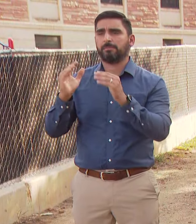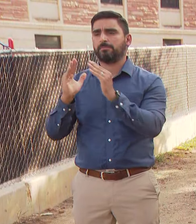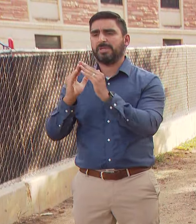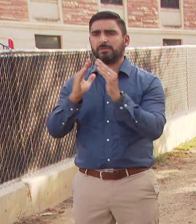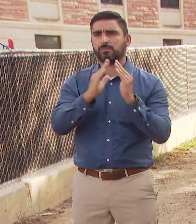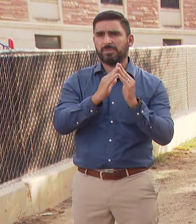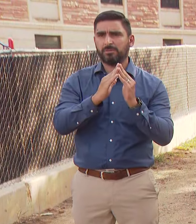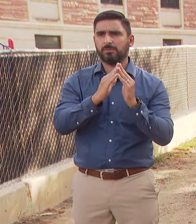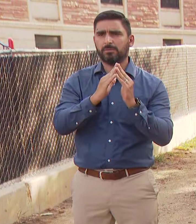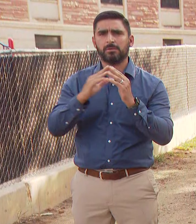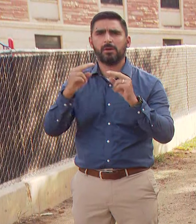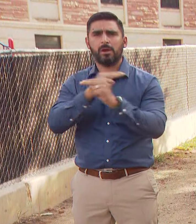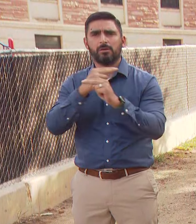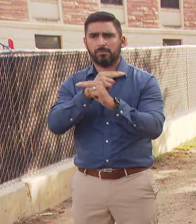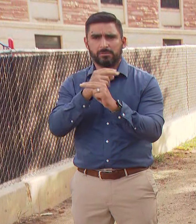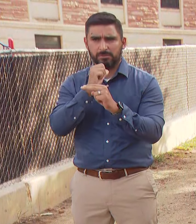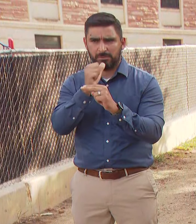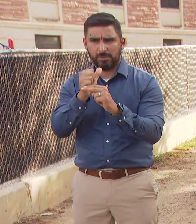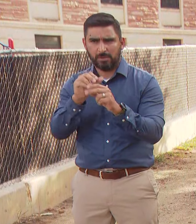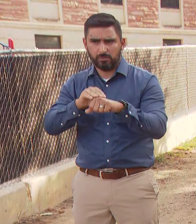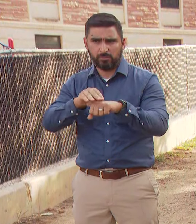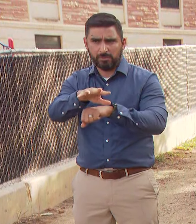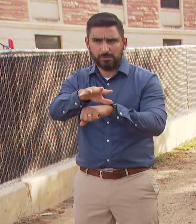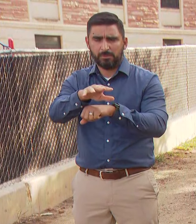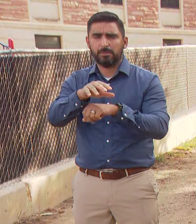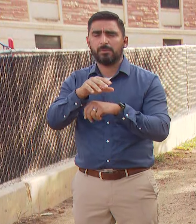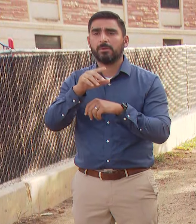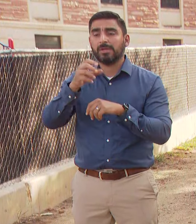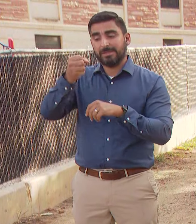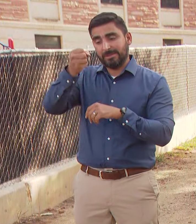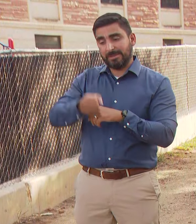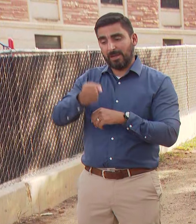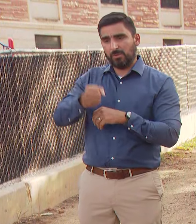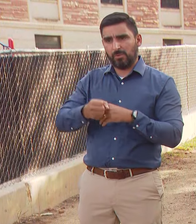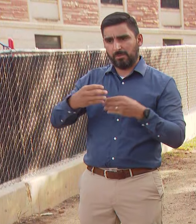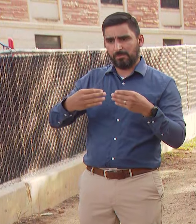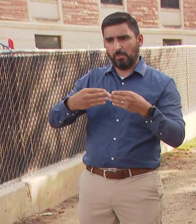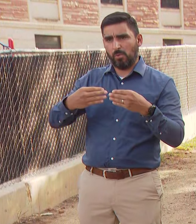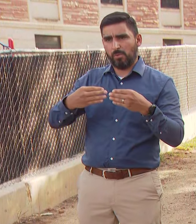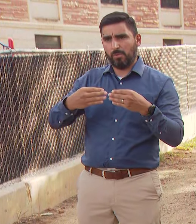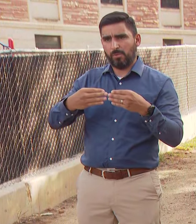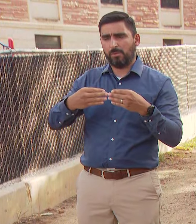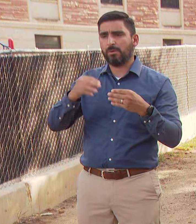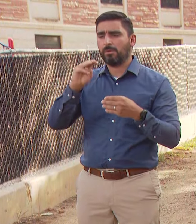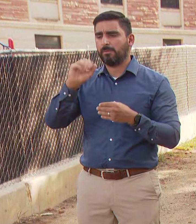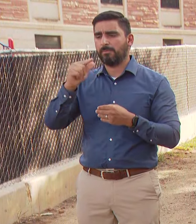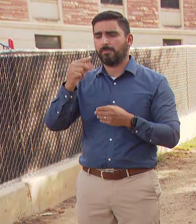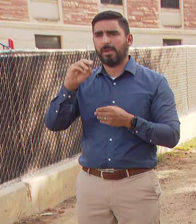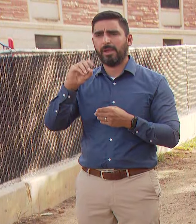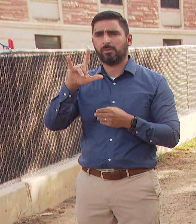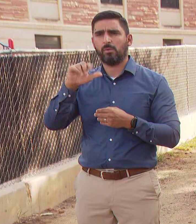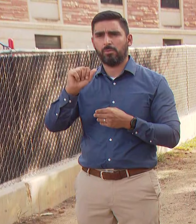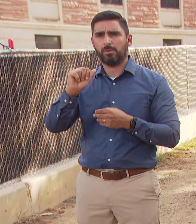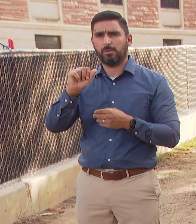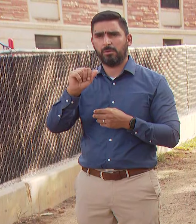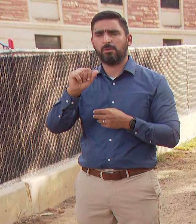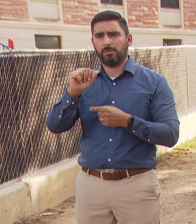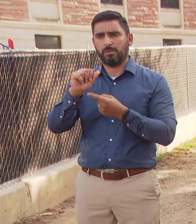uh on the southern border. It's basically Magnolia as you move west of Gross Reservoir